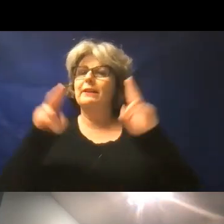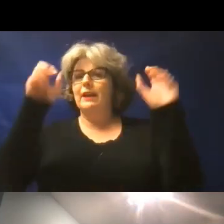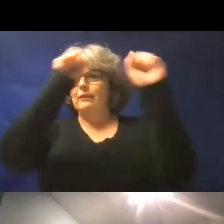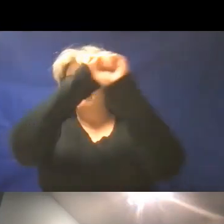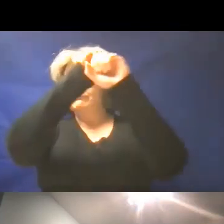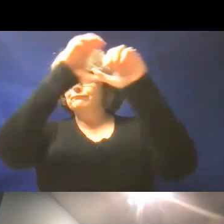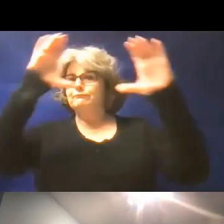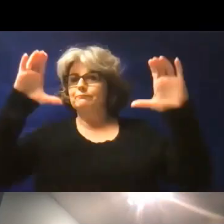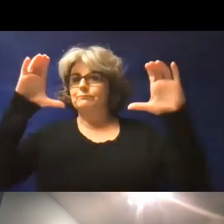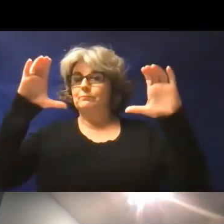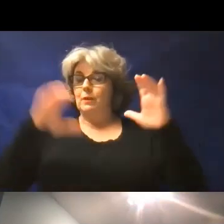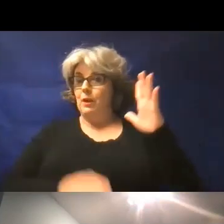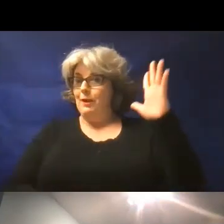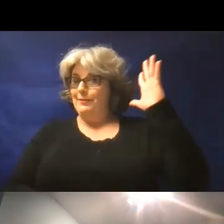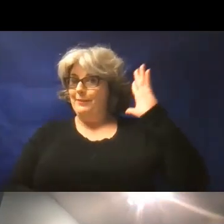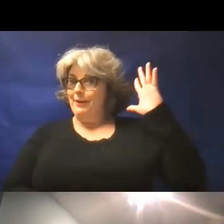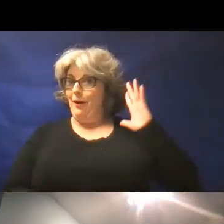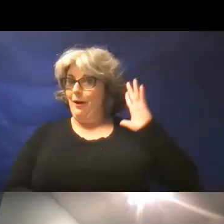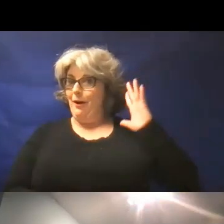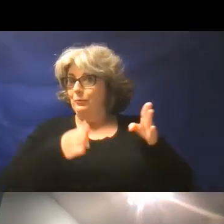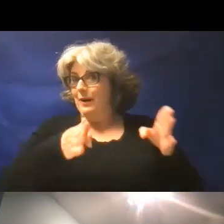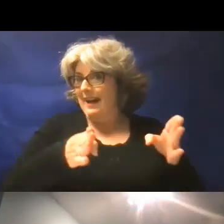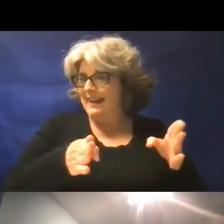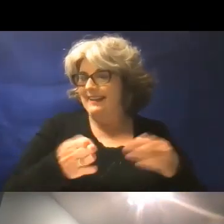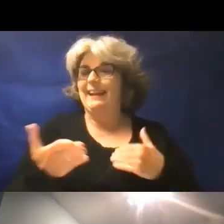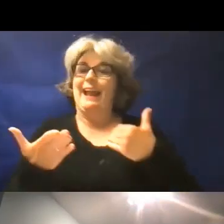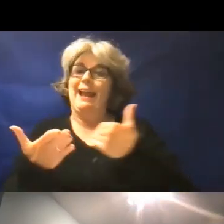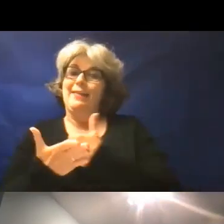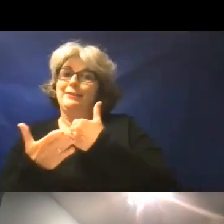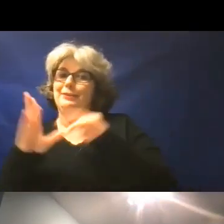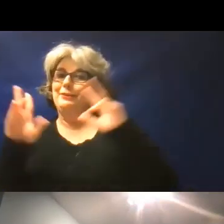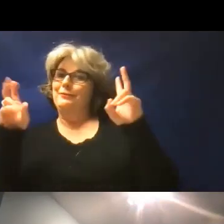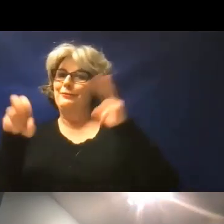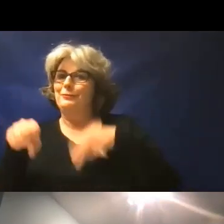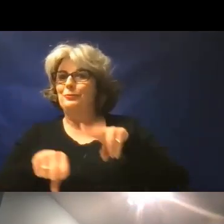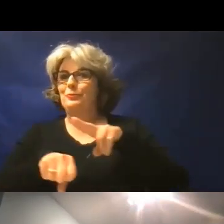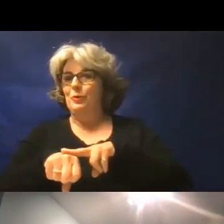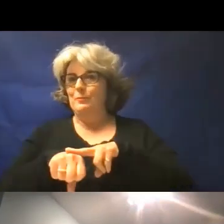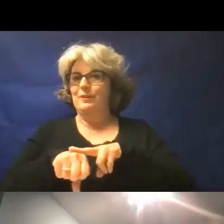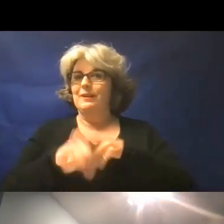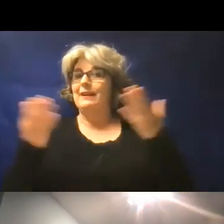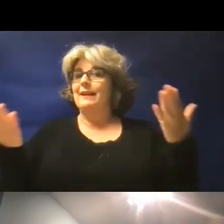what was the old and what is the new normal uh at the University of Massachusetts - Amherst and we